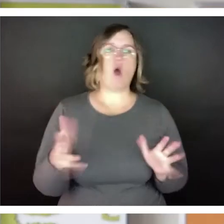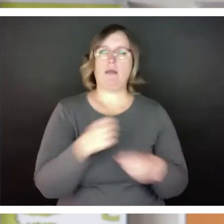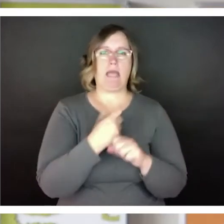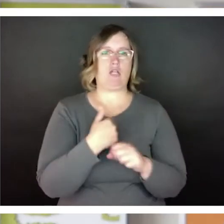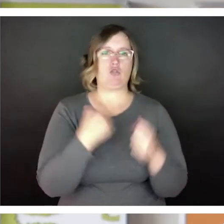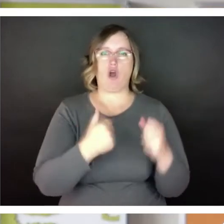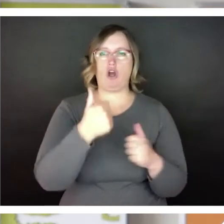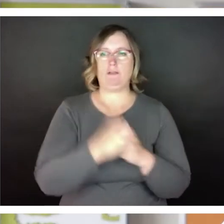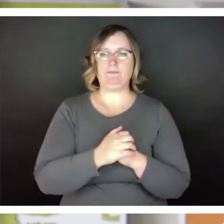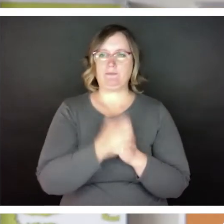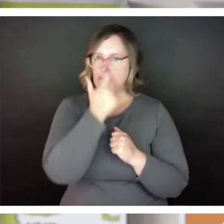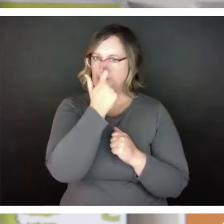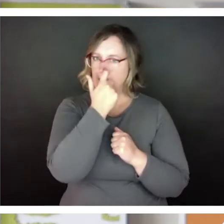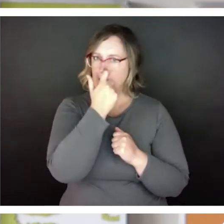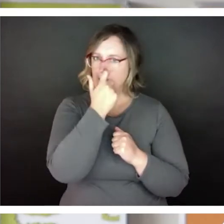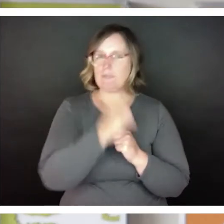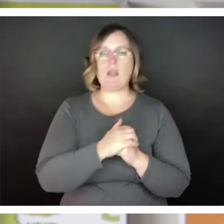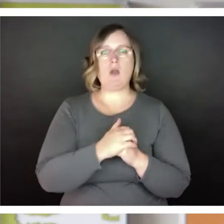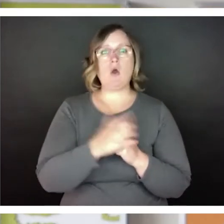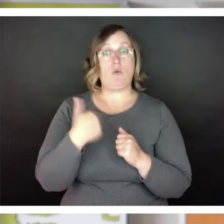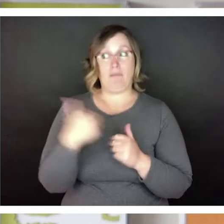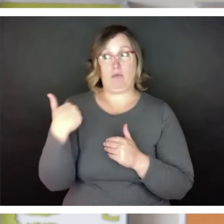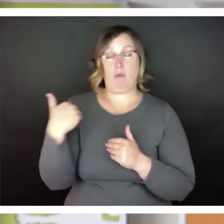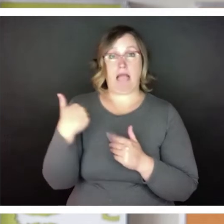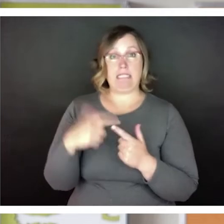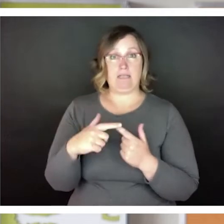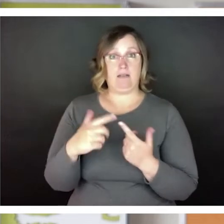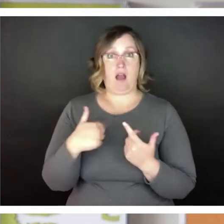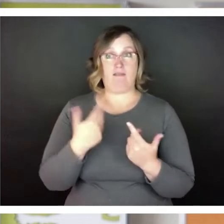Number one, we have been reminded of the primacy of science